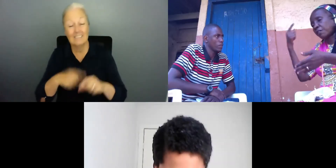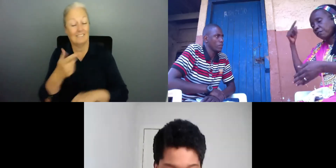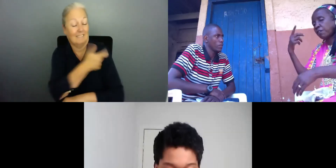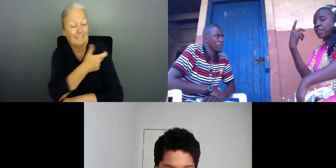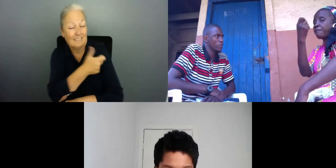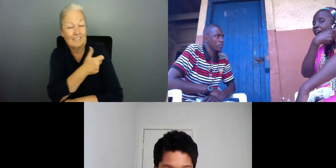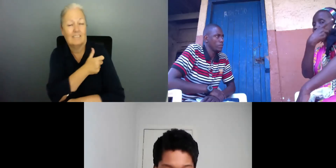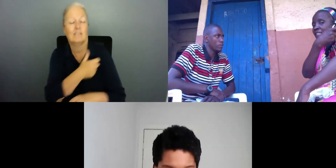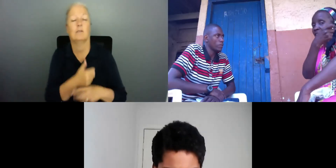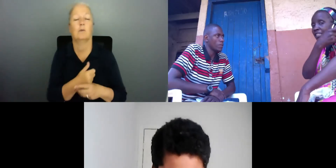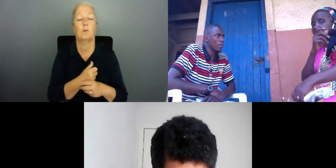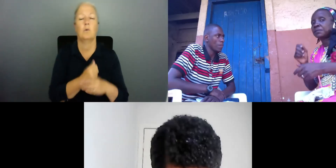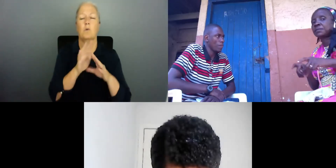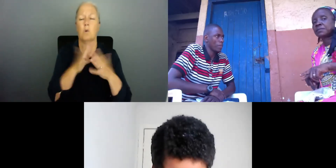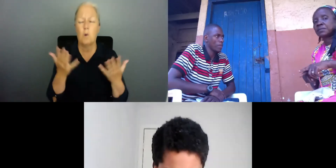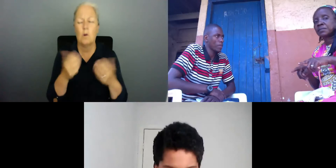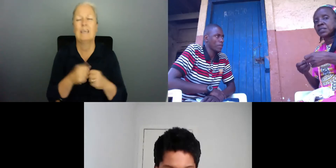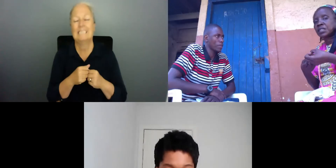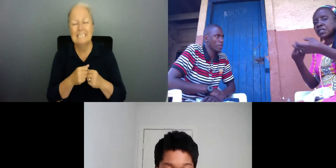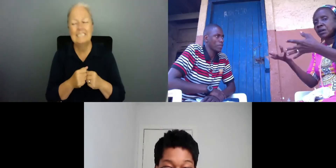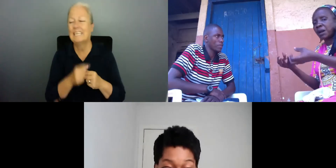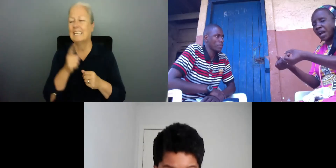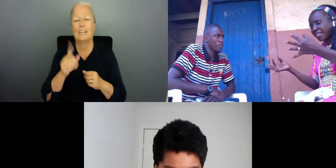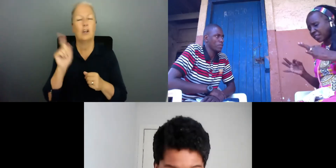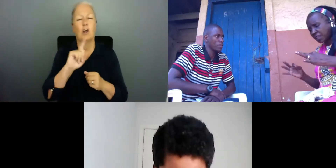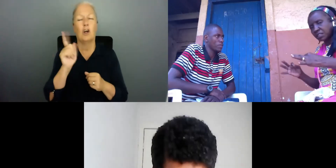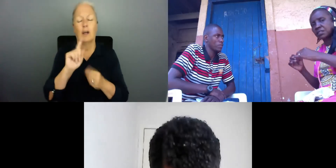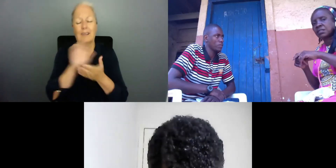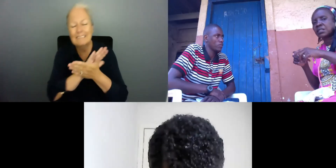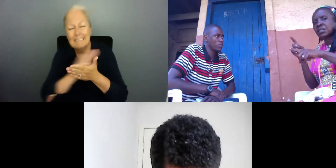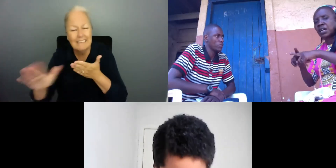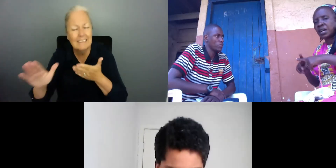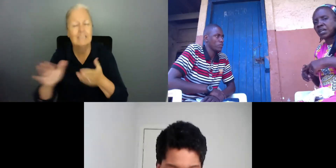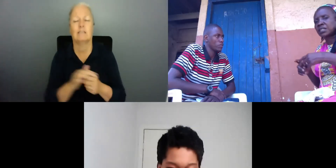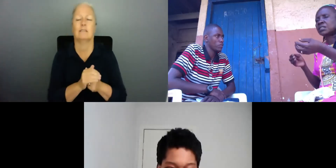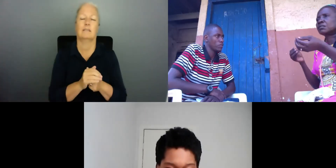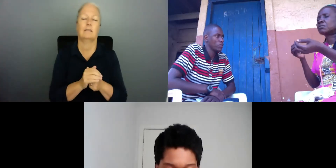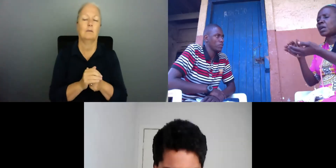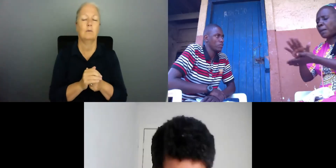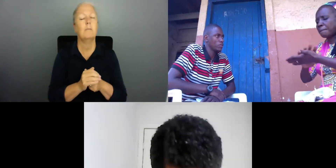satisfactory sanitary containment structure and primarily act together against the virus